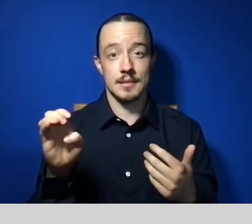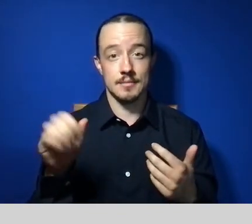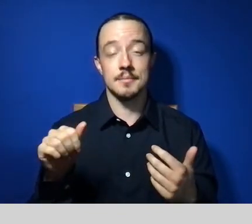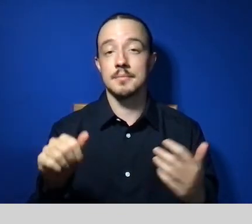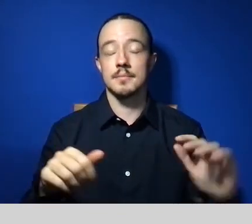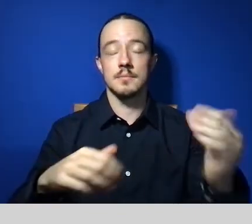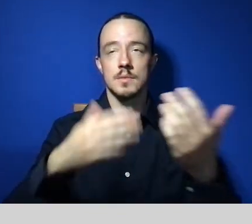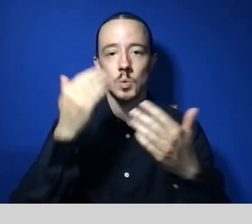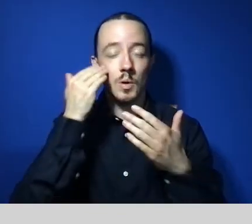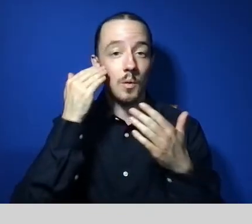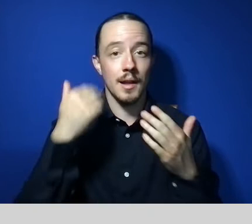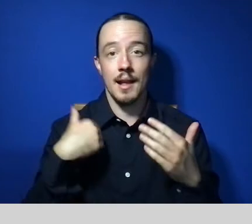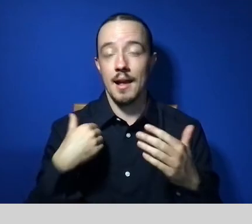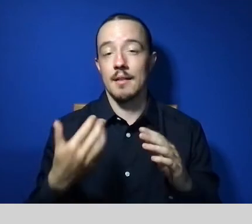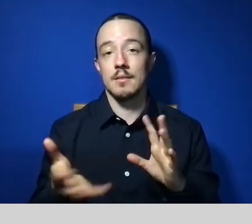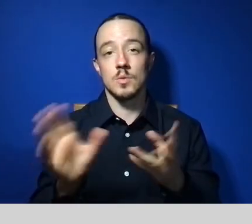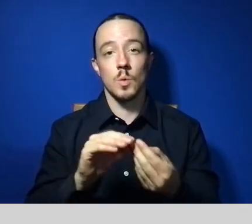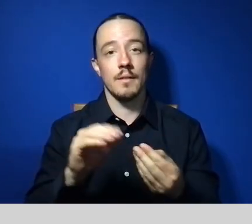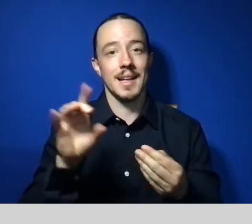data, right? We have, uhm.